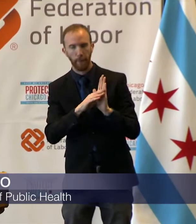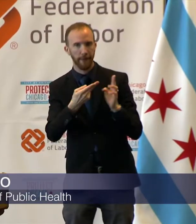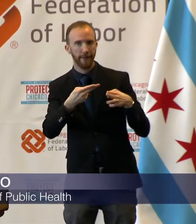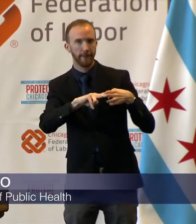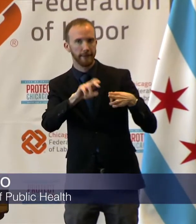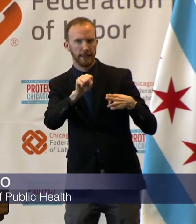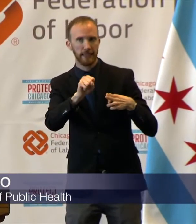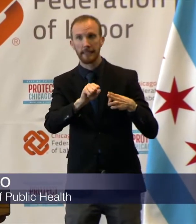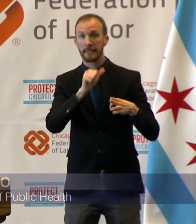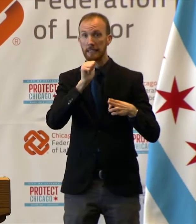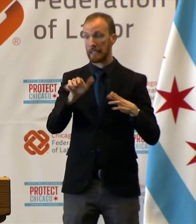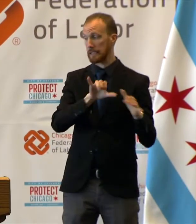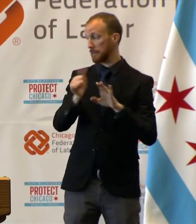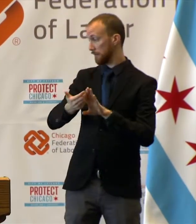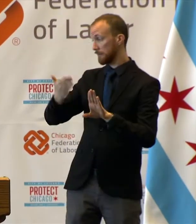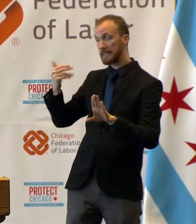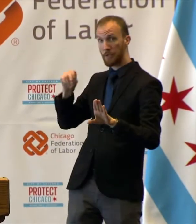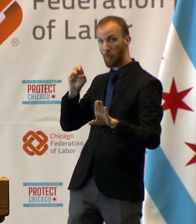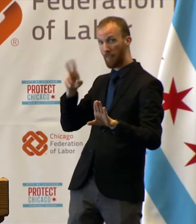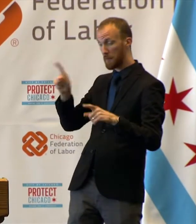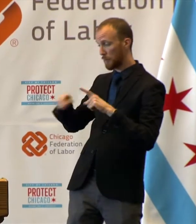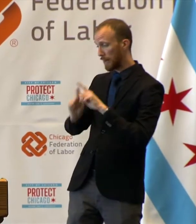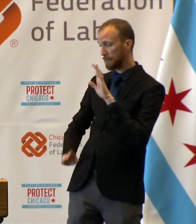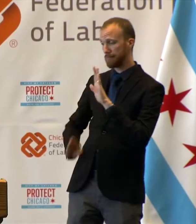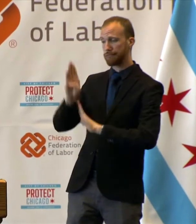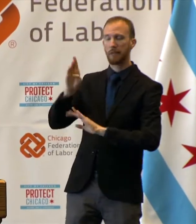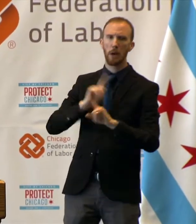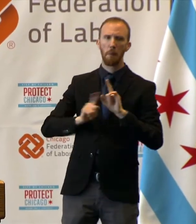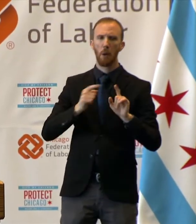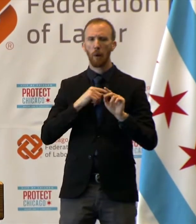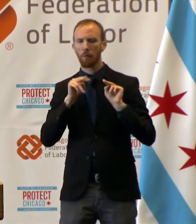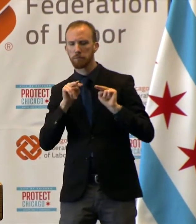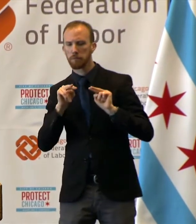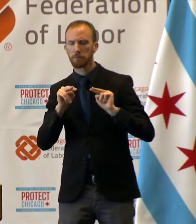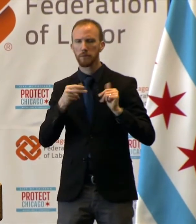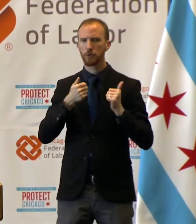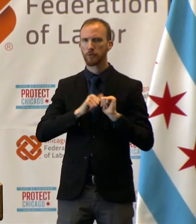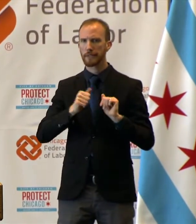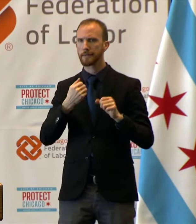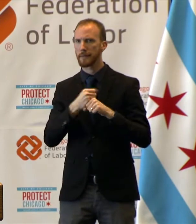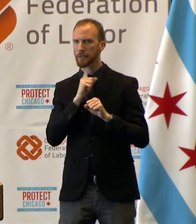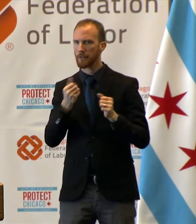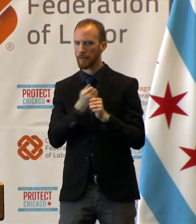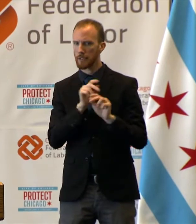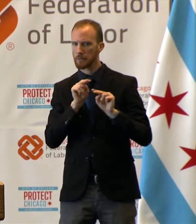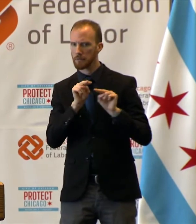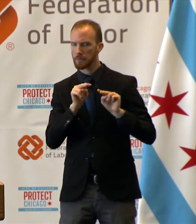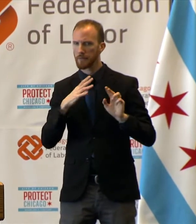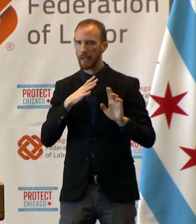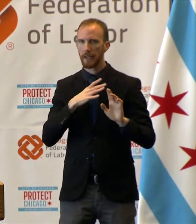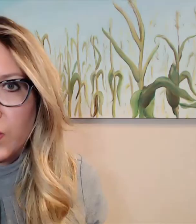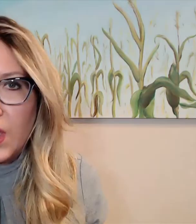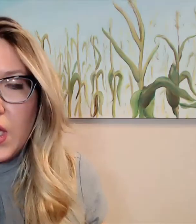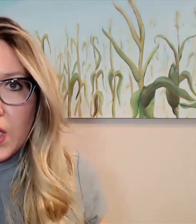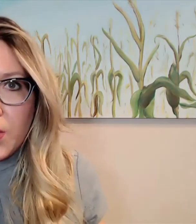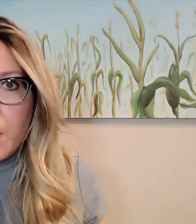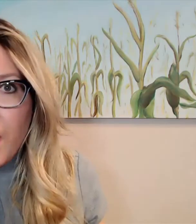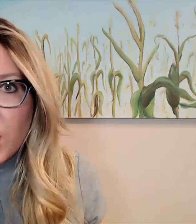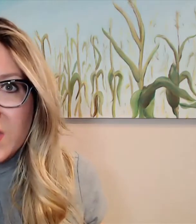IT'S NOT TO THE POINT WE WERE SEEING IN NOVEMBER BUT SOMETHING THAT WE WANT TO FOLLOW.